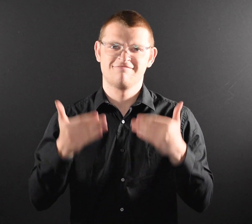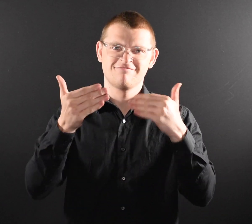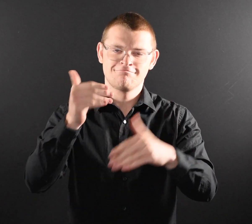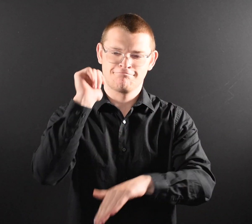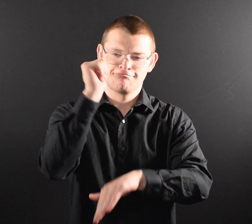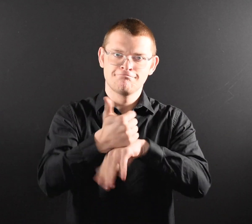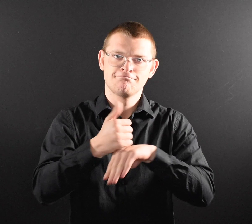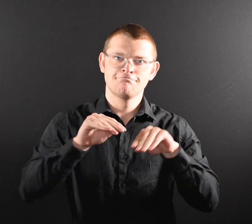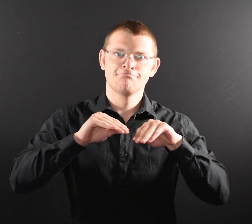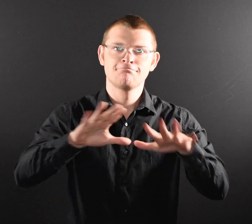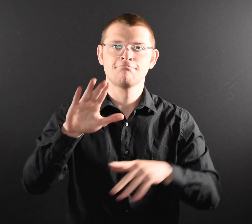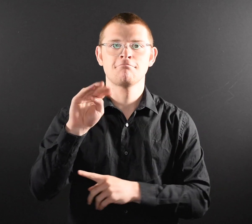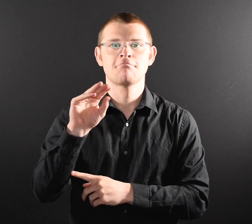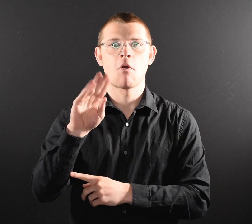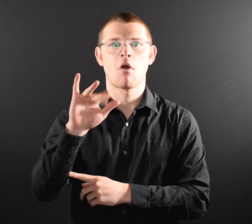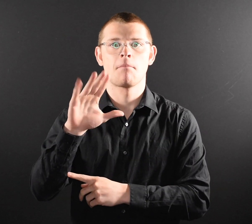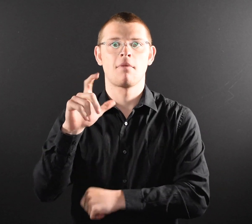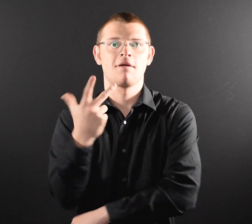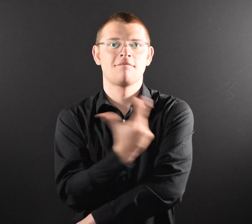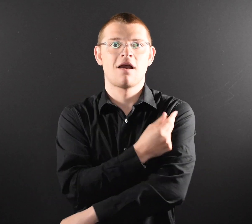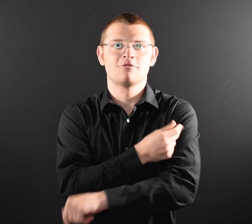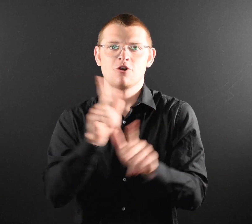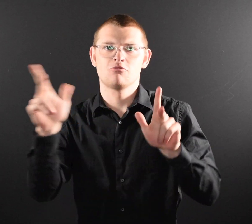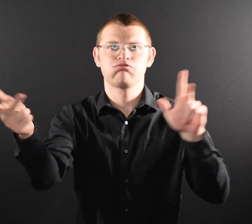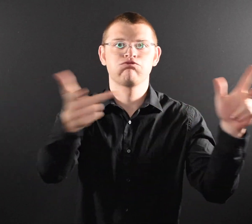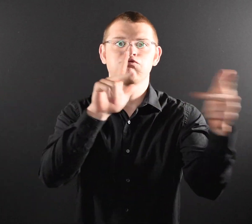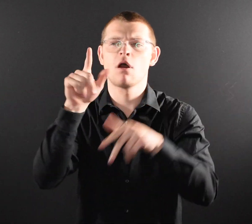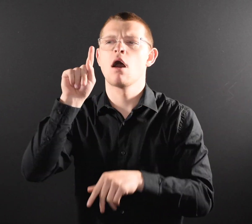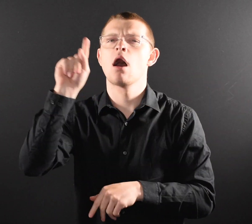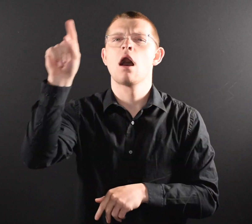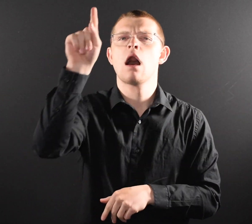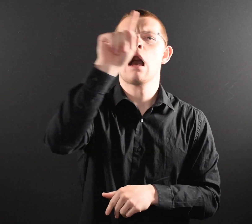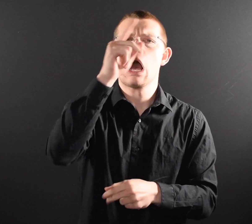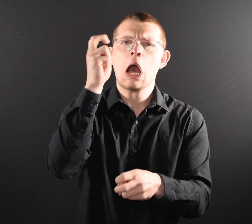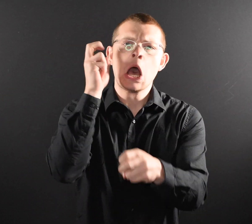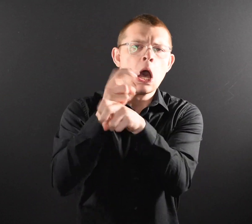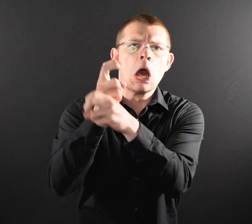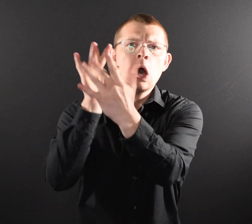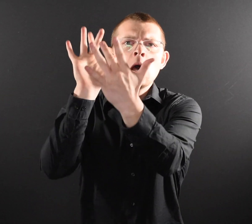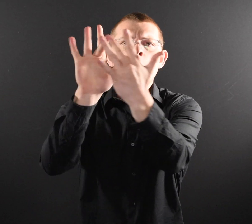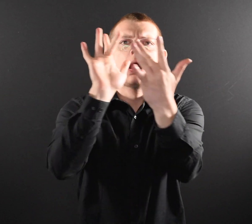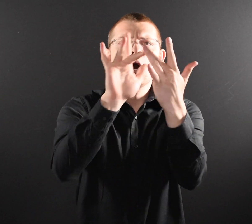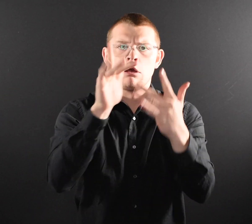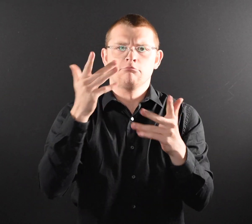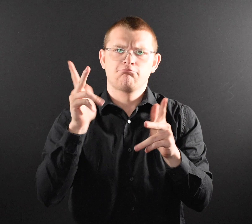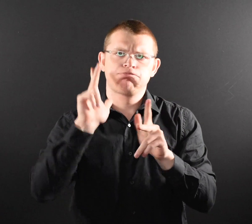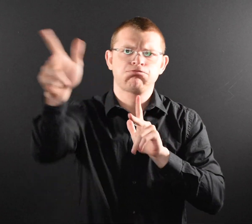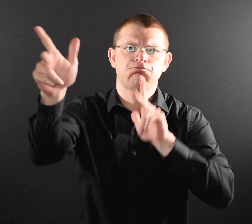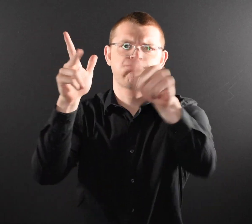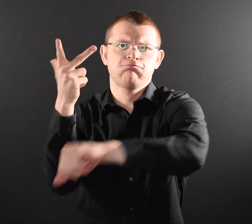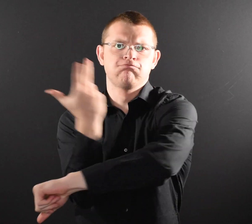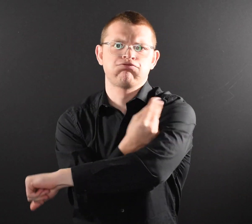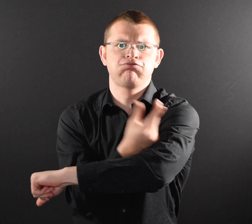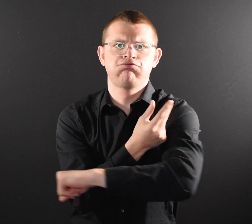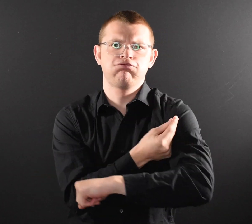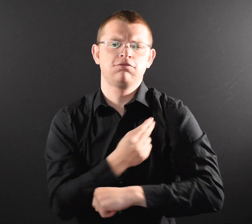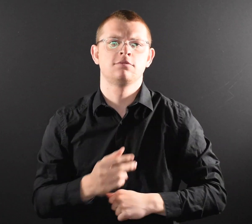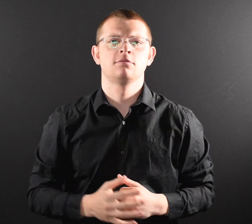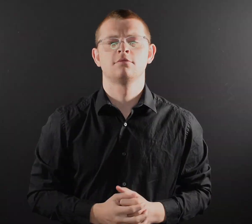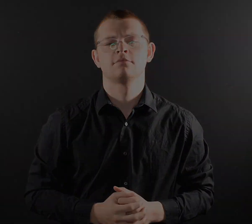Deploy mobile vaccination units to hard-to-reach populations